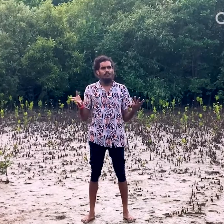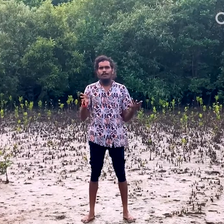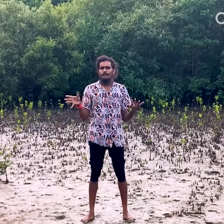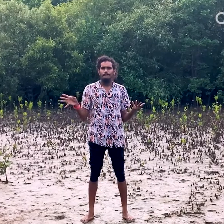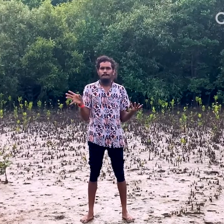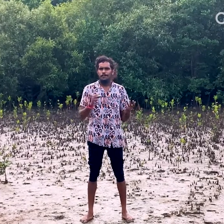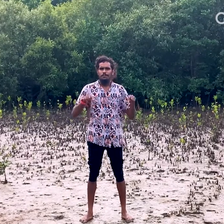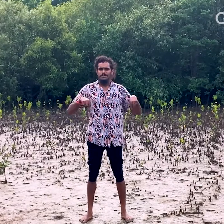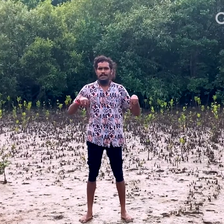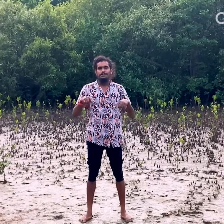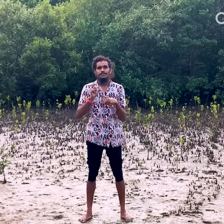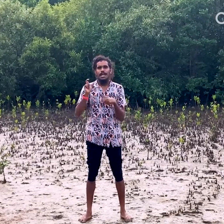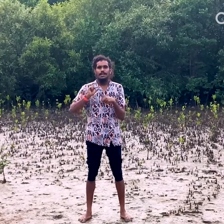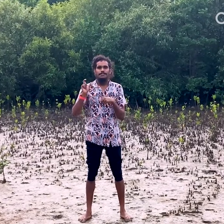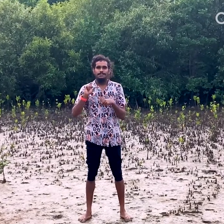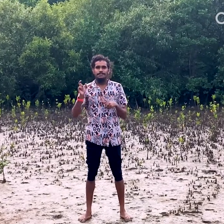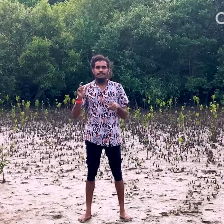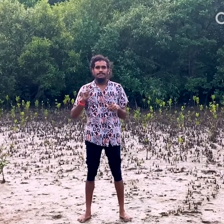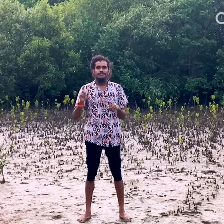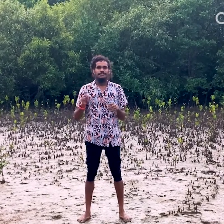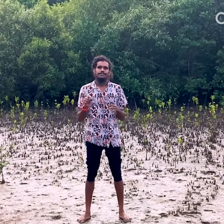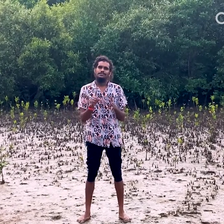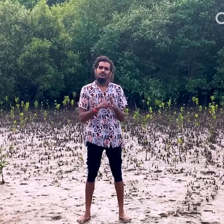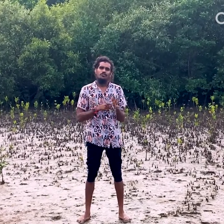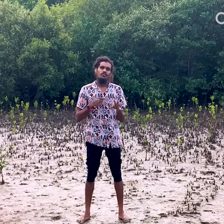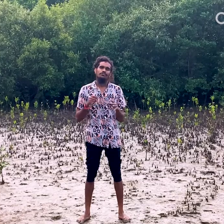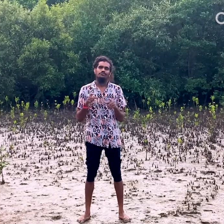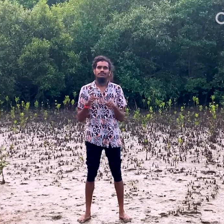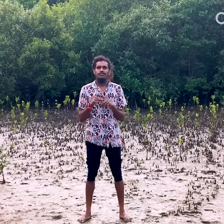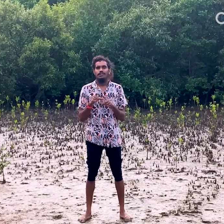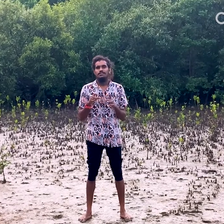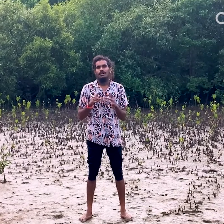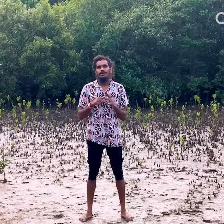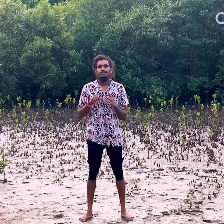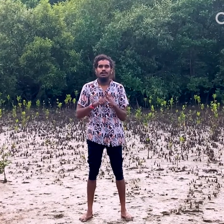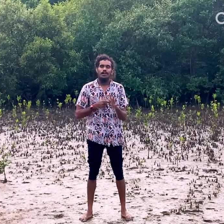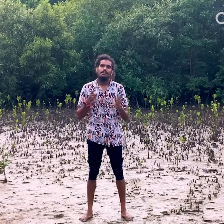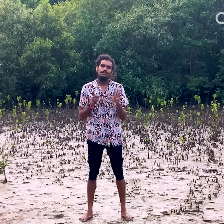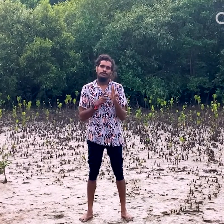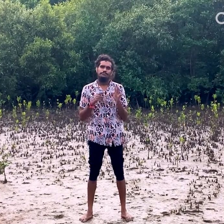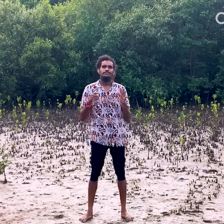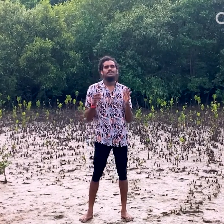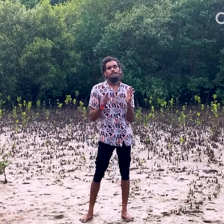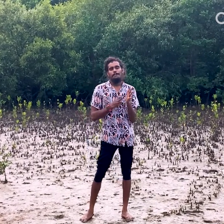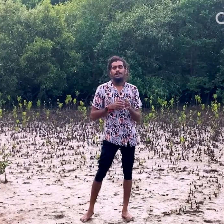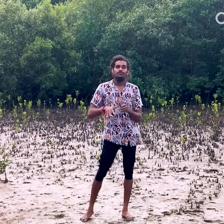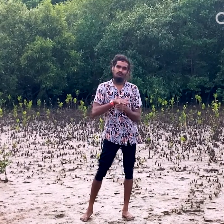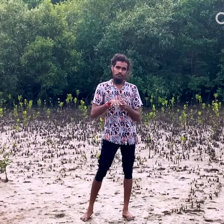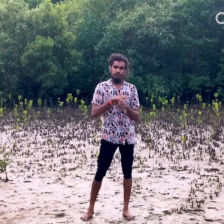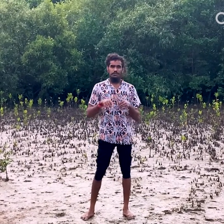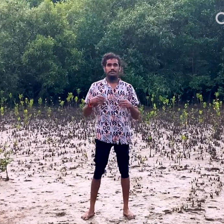and I am from Cairns, Yidinji Land.